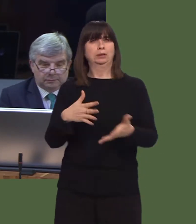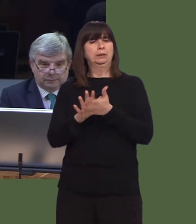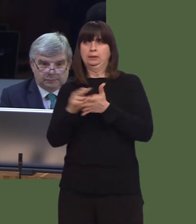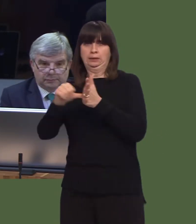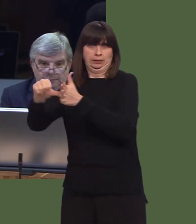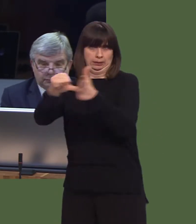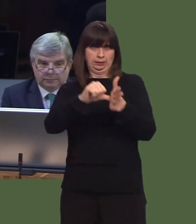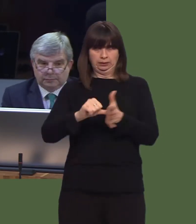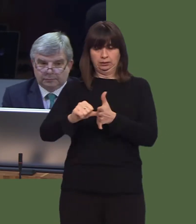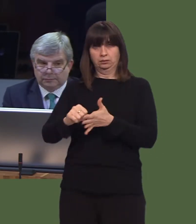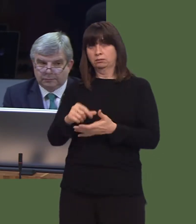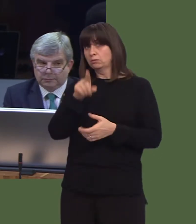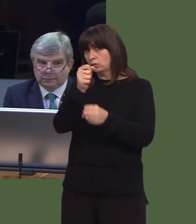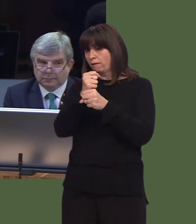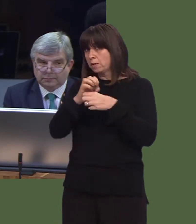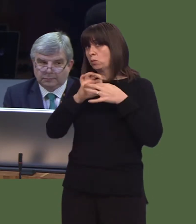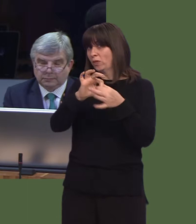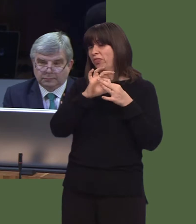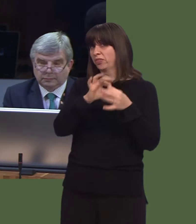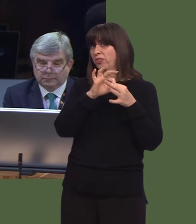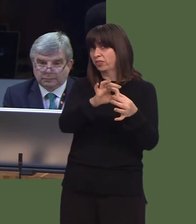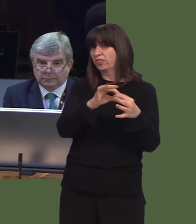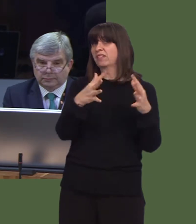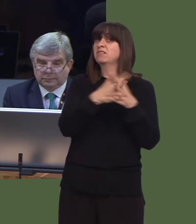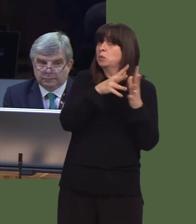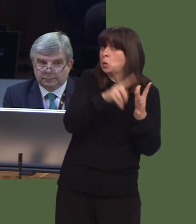What can you as a Government do to work with organisations such as the Womenís Institute